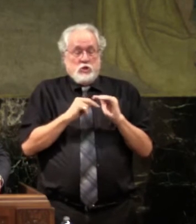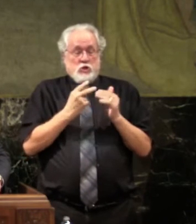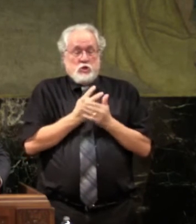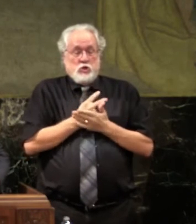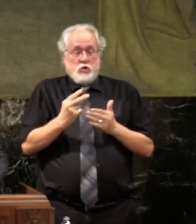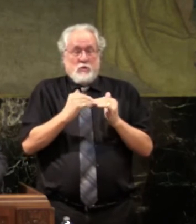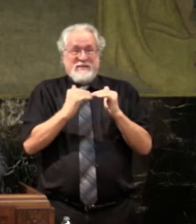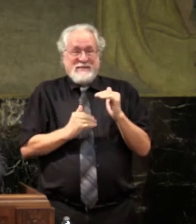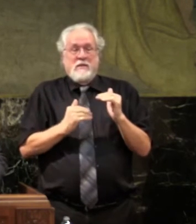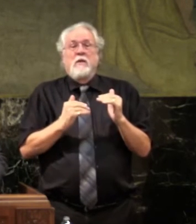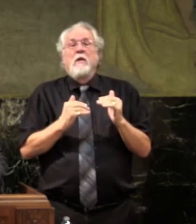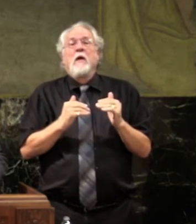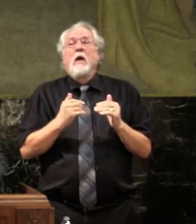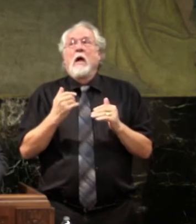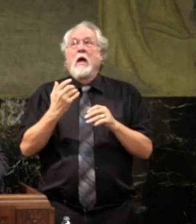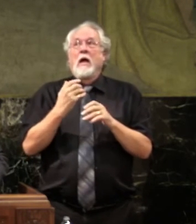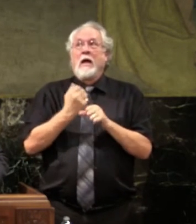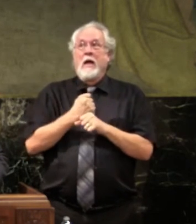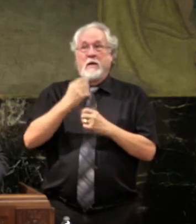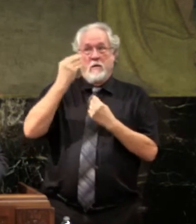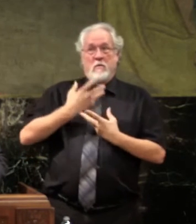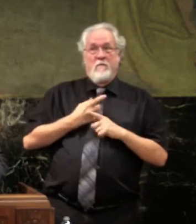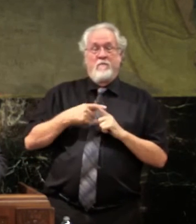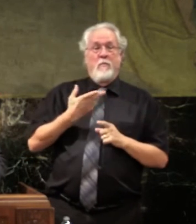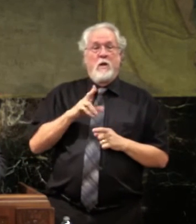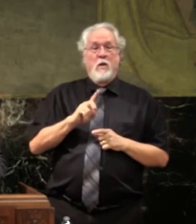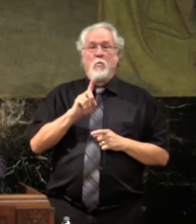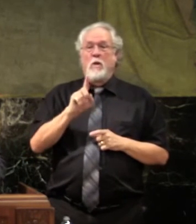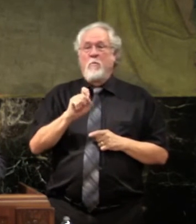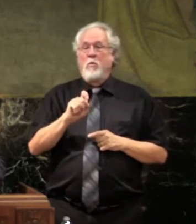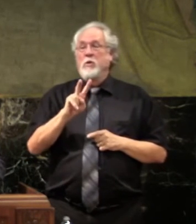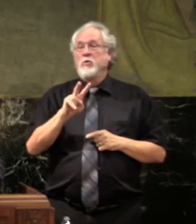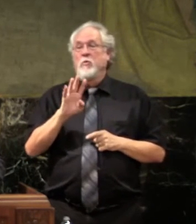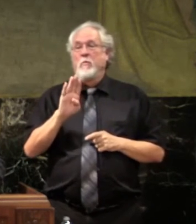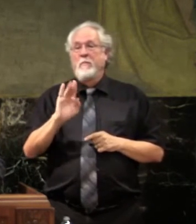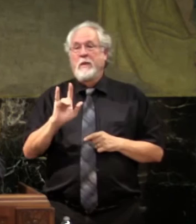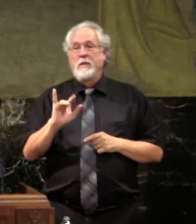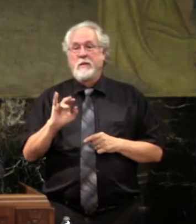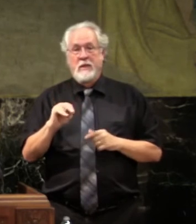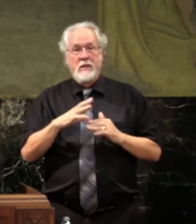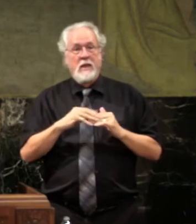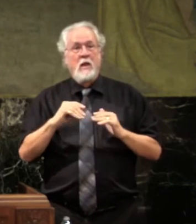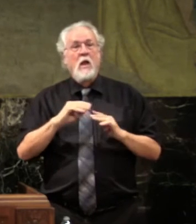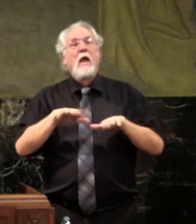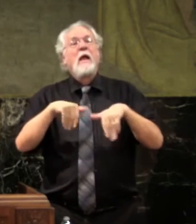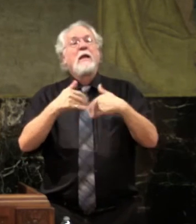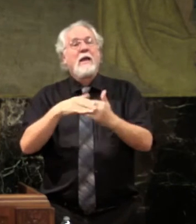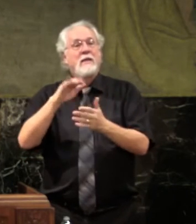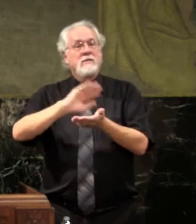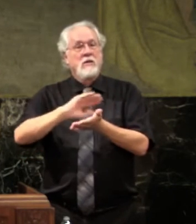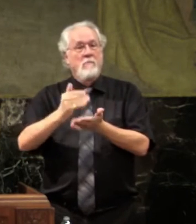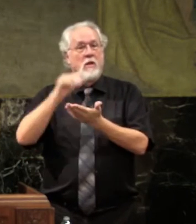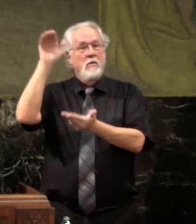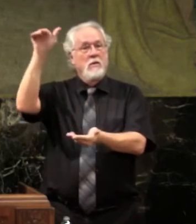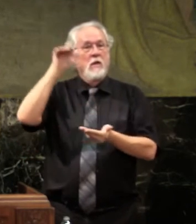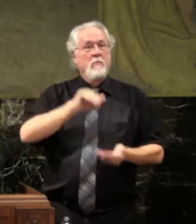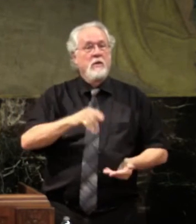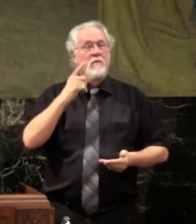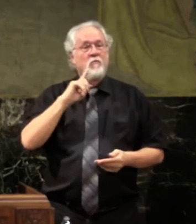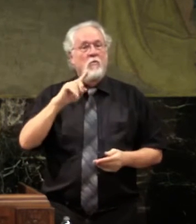announcement from HUD that 1.2 billion dollars and was the next amount coming to Louisiana flood recovery out of the